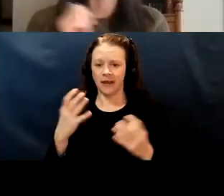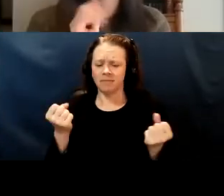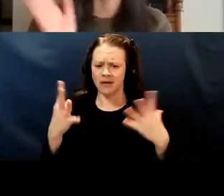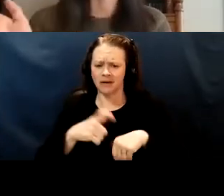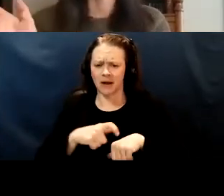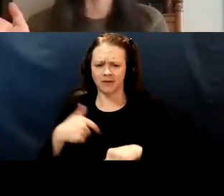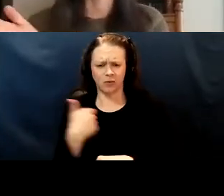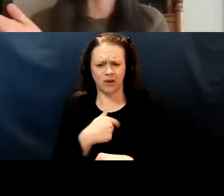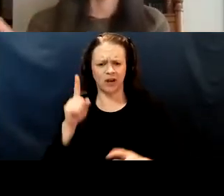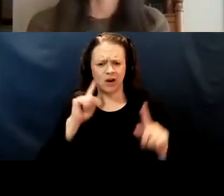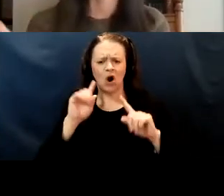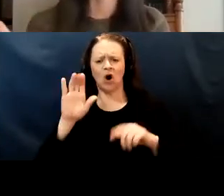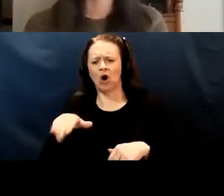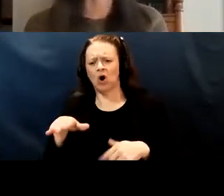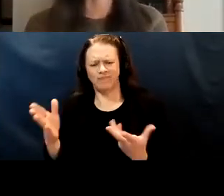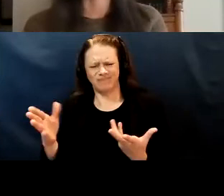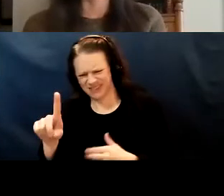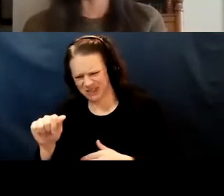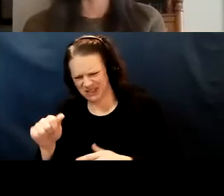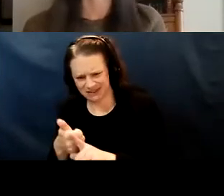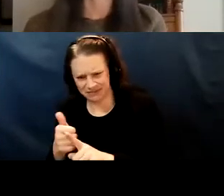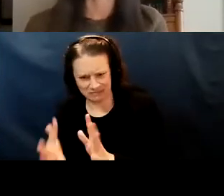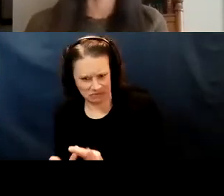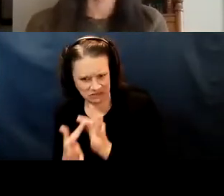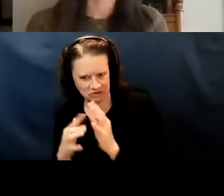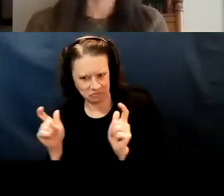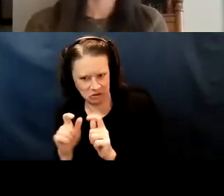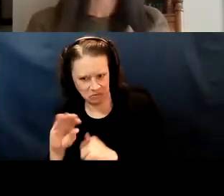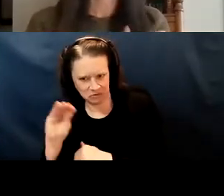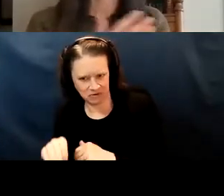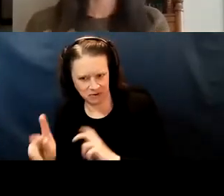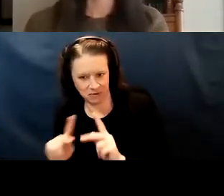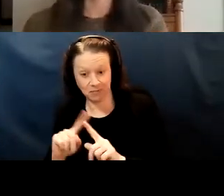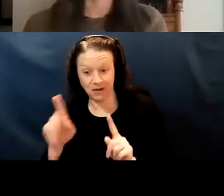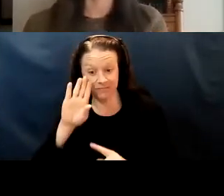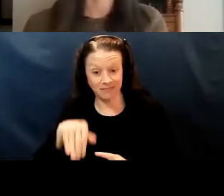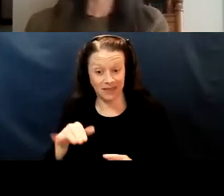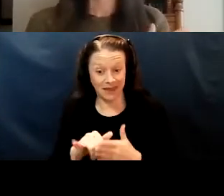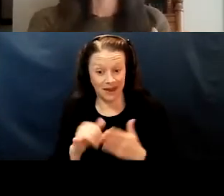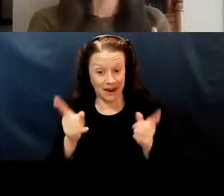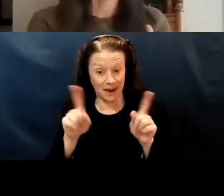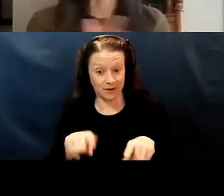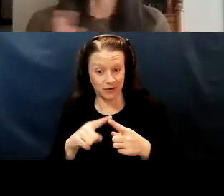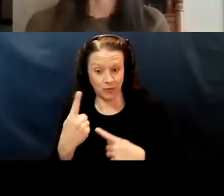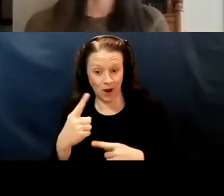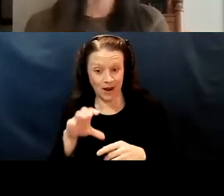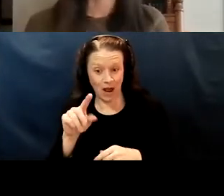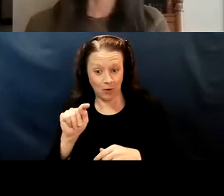just happens to a small percentage of people. But we know it's happening to one in four people. And it's going to happen to many,